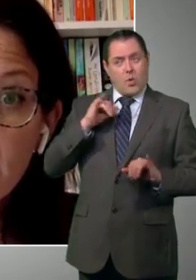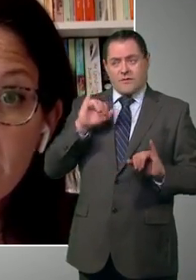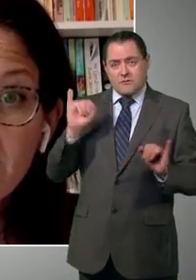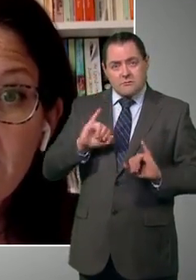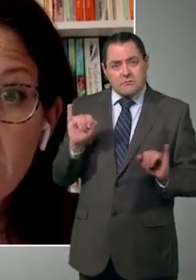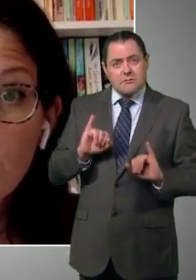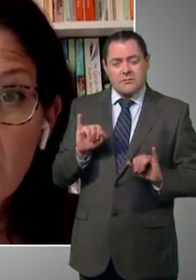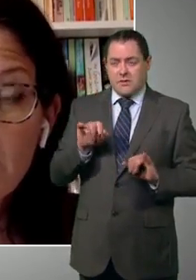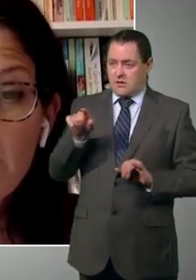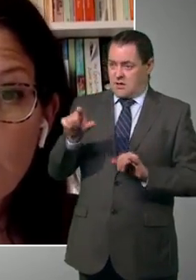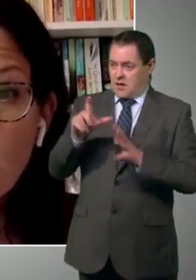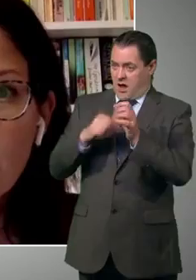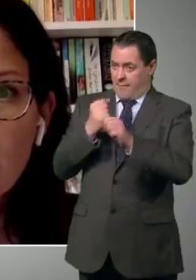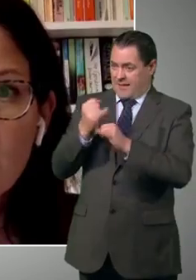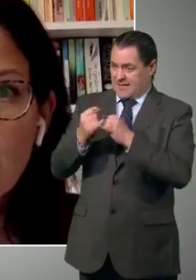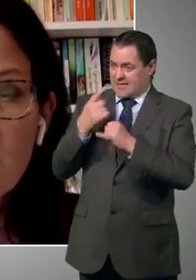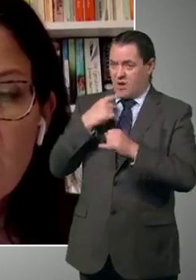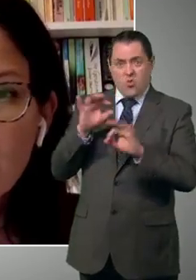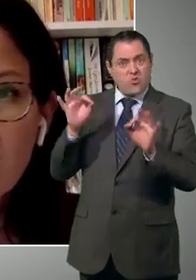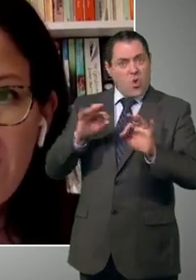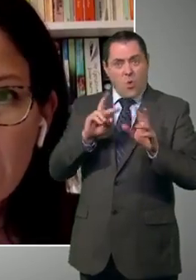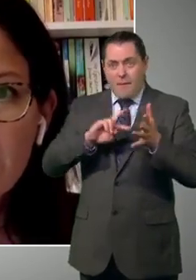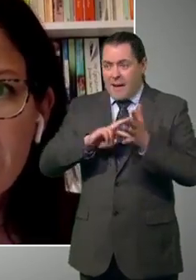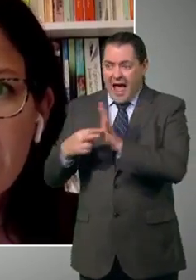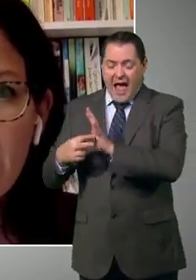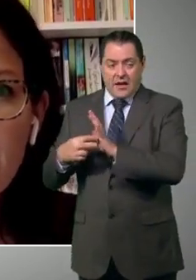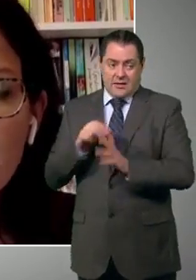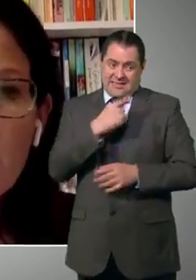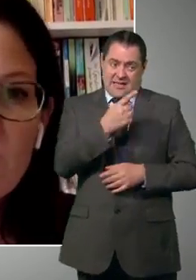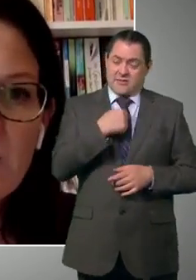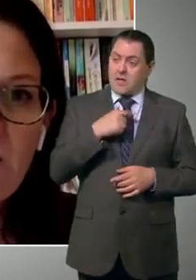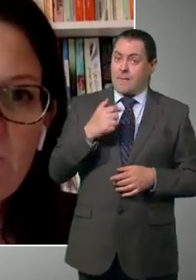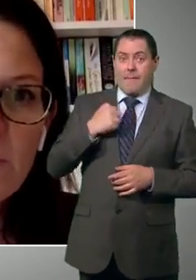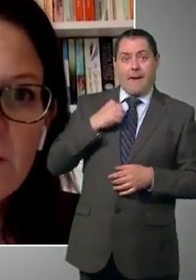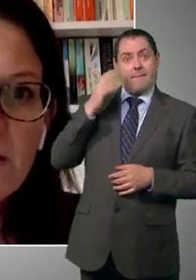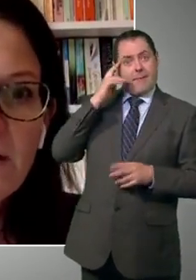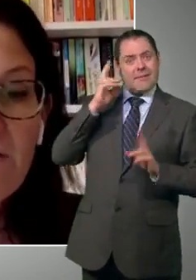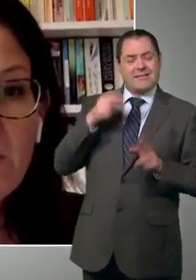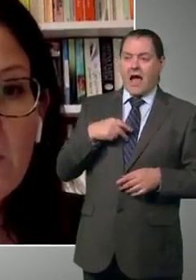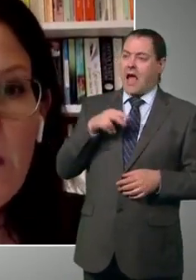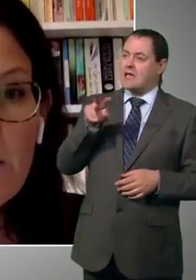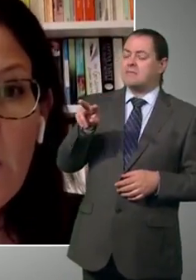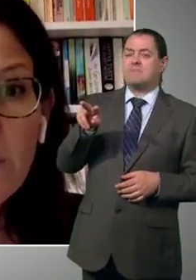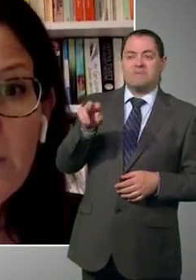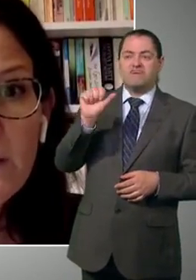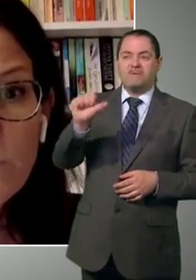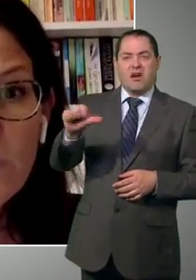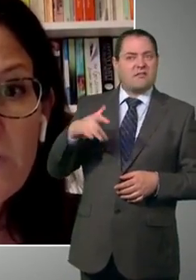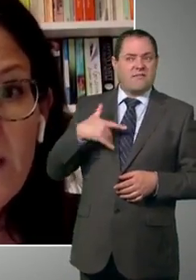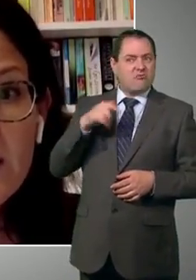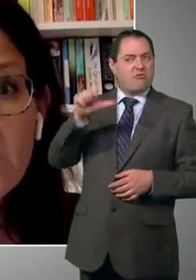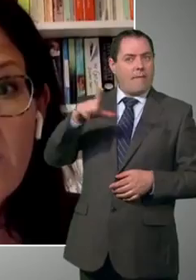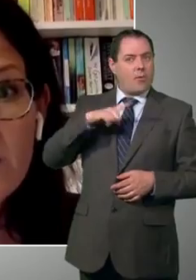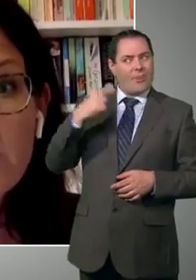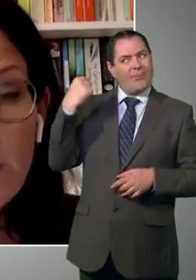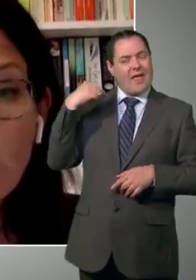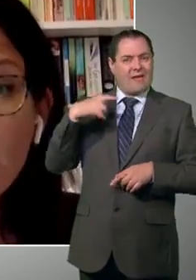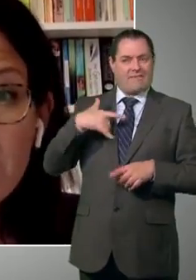her mom told us nothing, he said surprise me at all it just showed a general chaos and lack of information in government. I